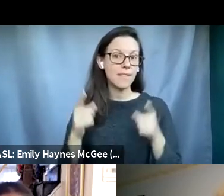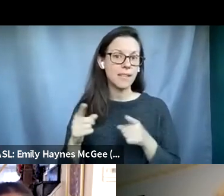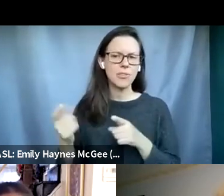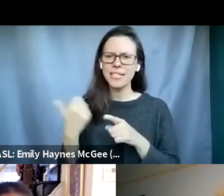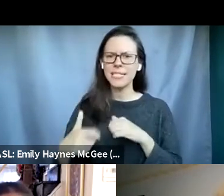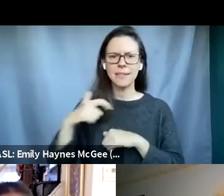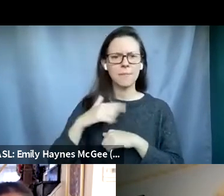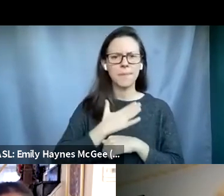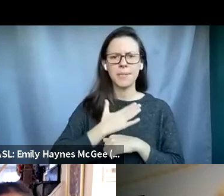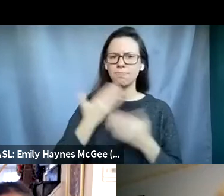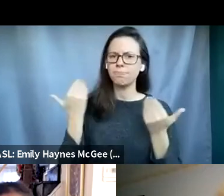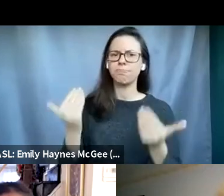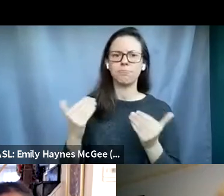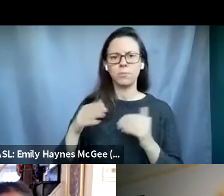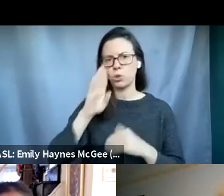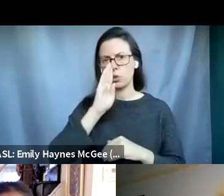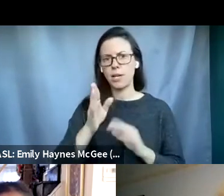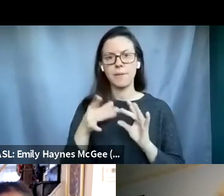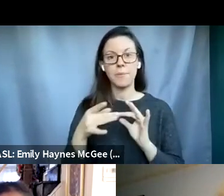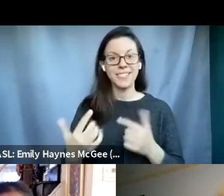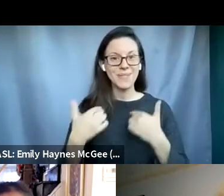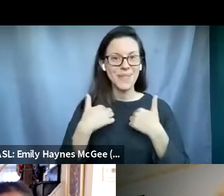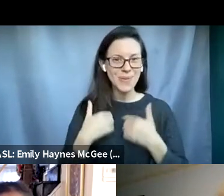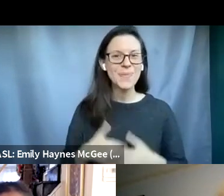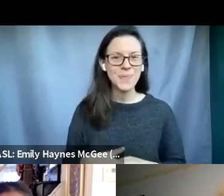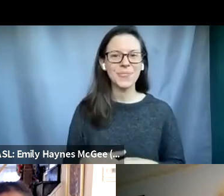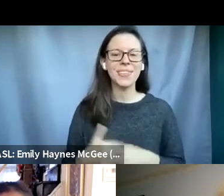feel free to just directly message me and I'll try to get to whatever you need to do.